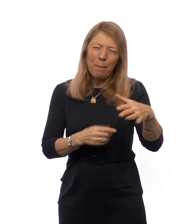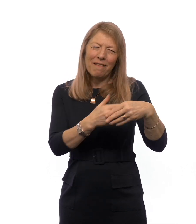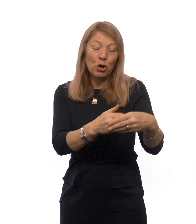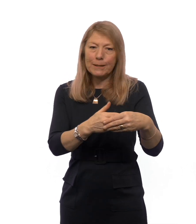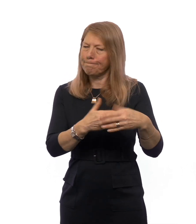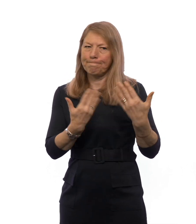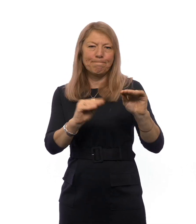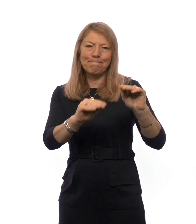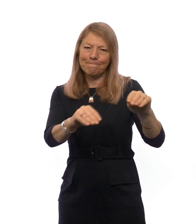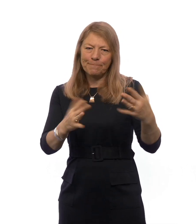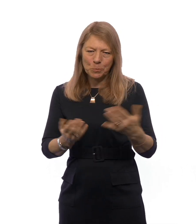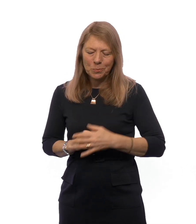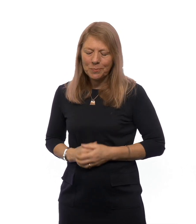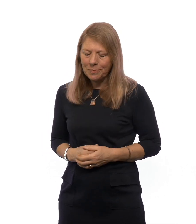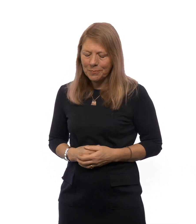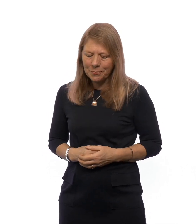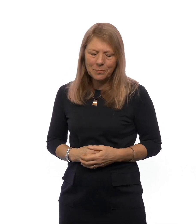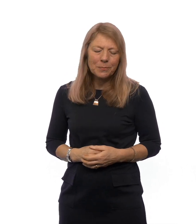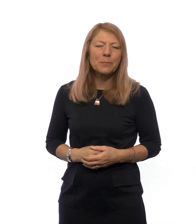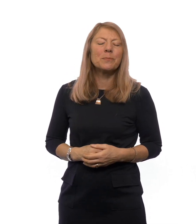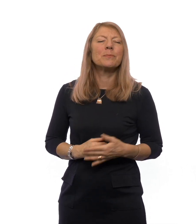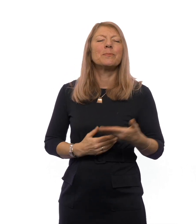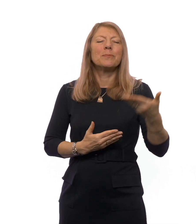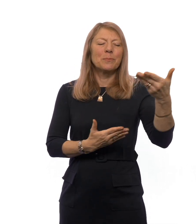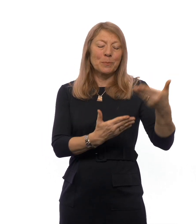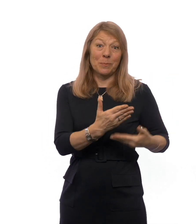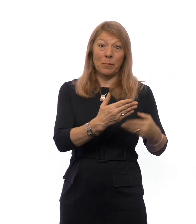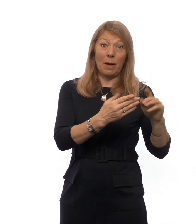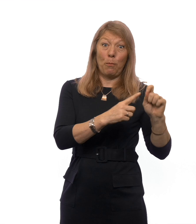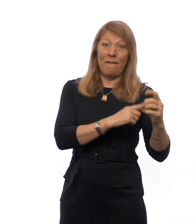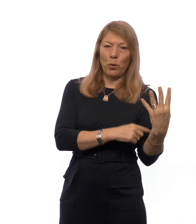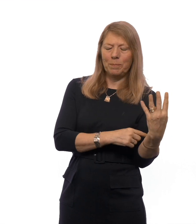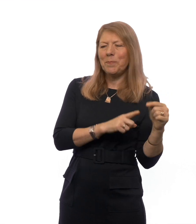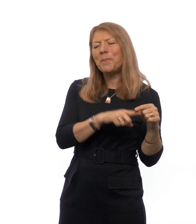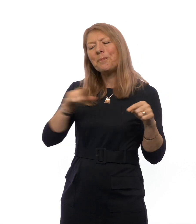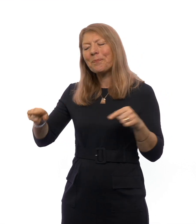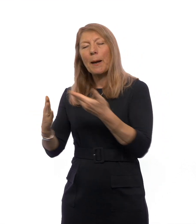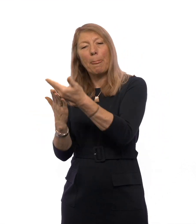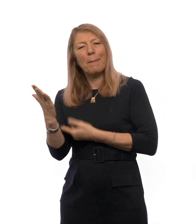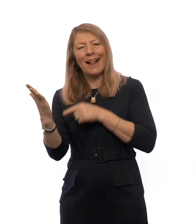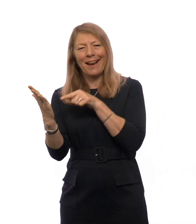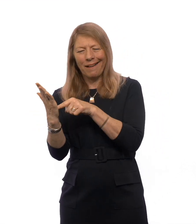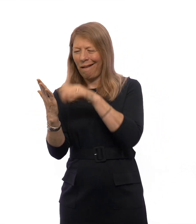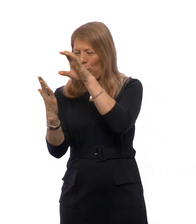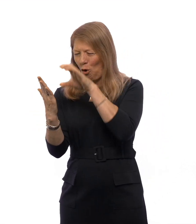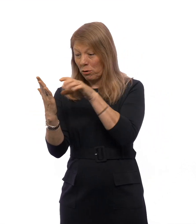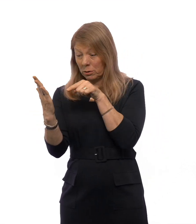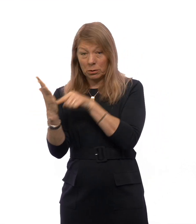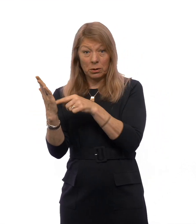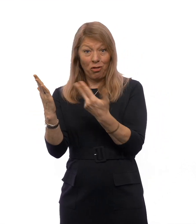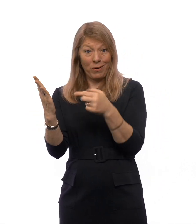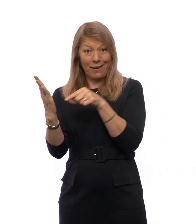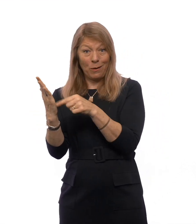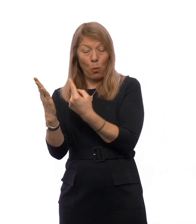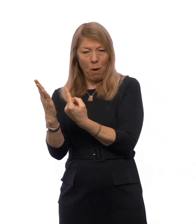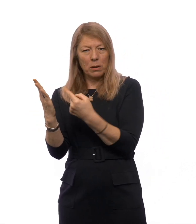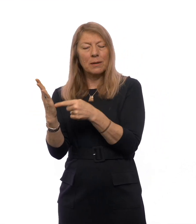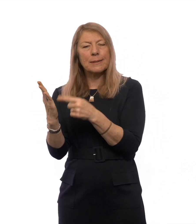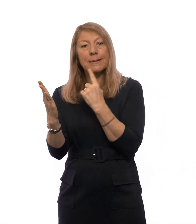4. Clause 3 (1) of the Bill imposes a legally binding duty on all prescribed organisations,